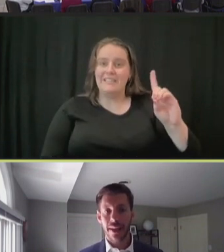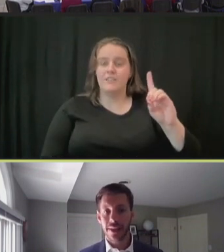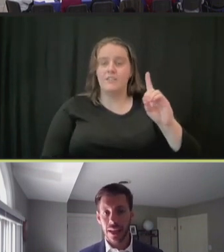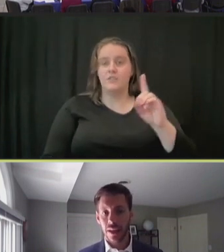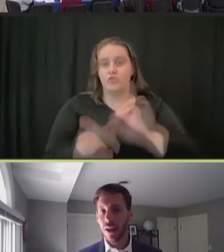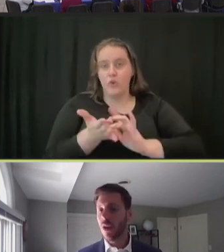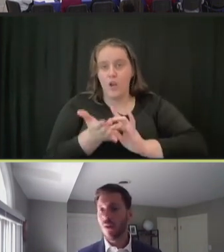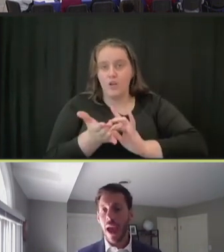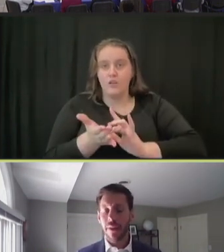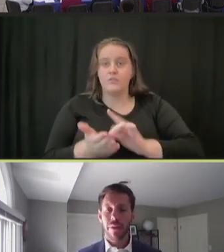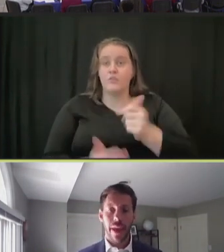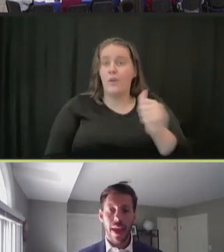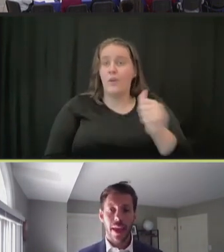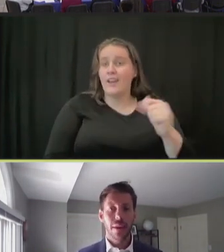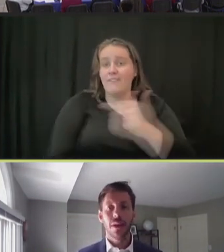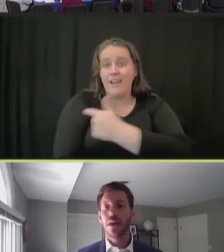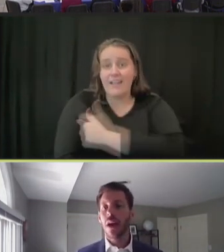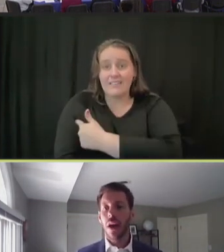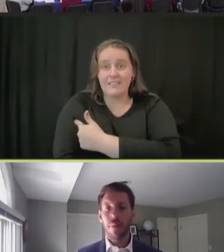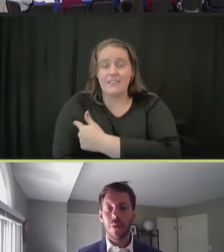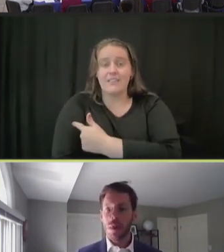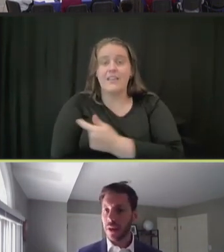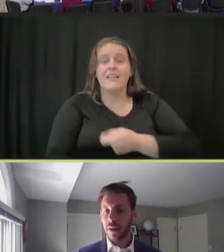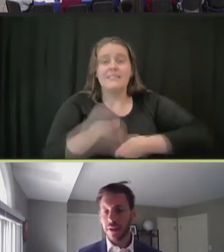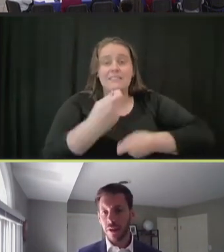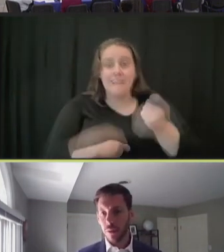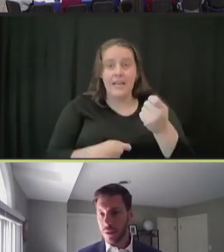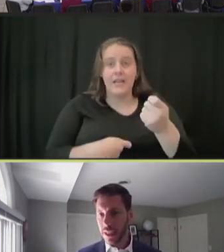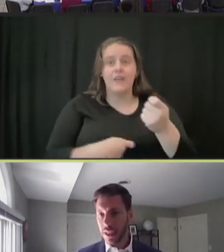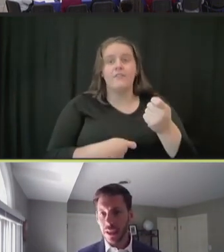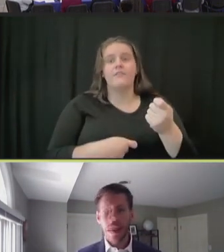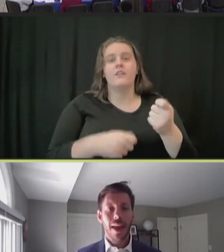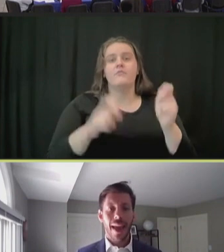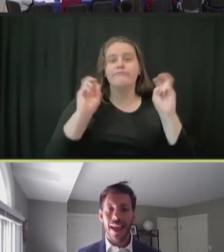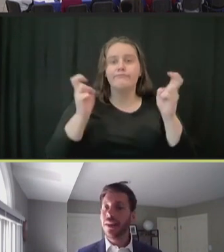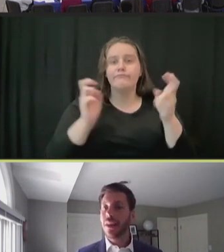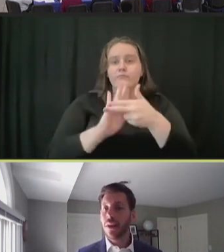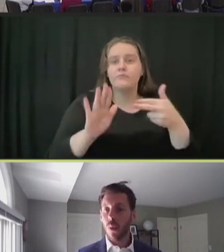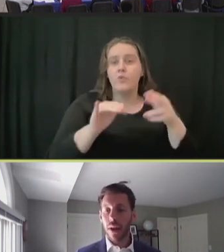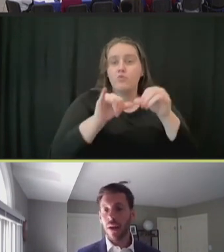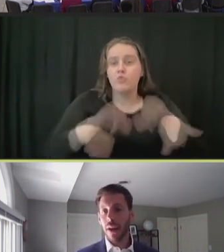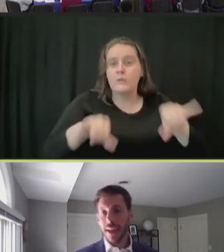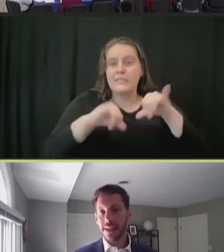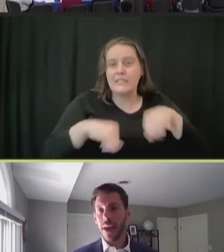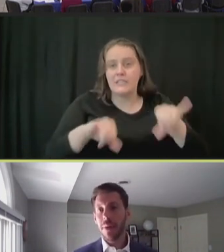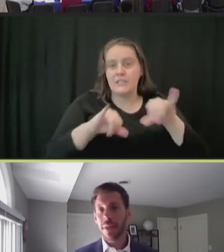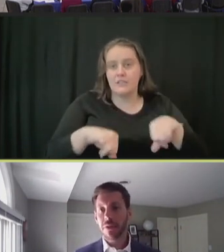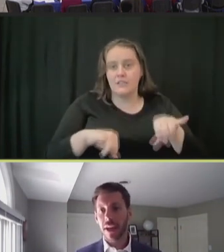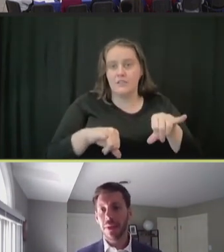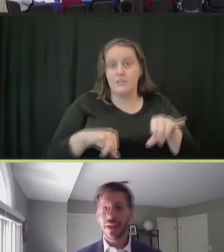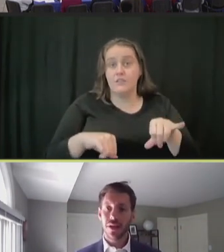vaccine rather than those that are considered routine. And when ACIP makes a recommendation,